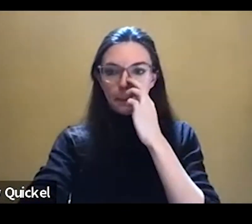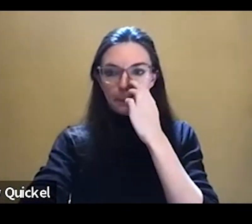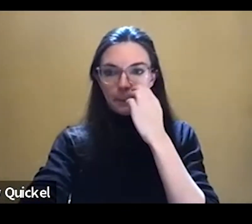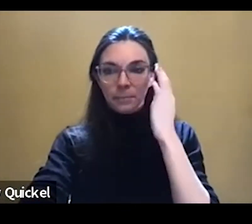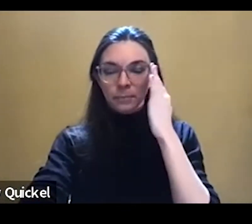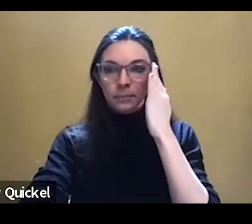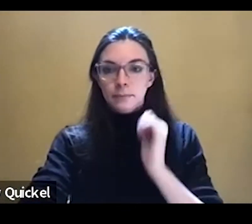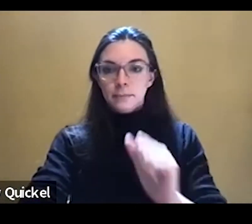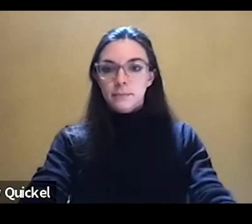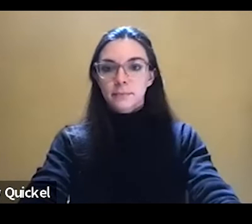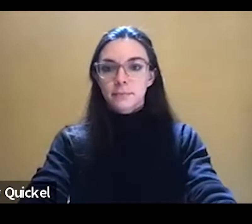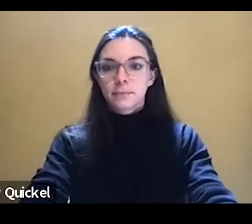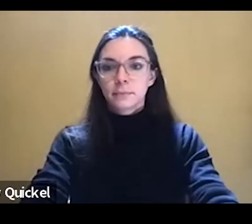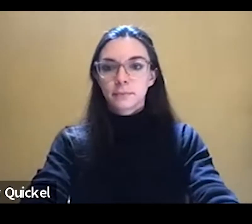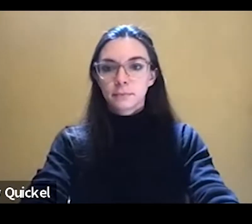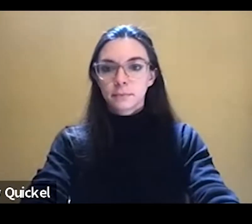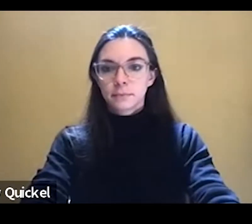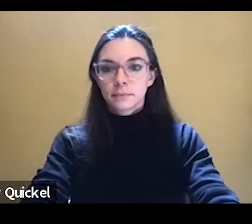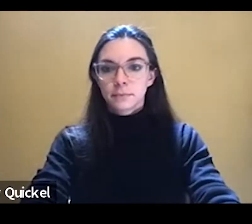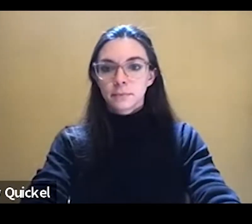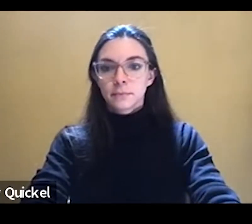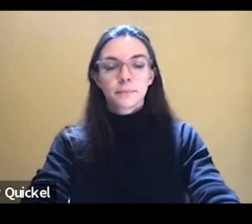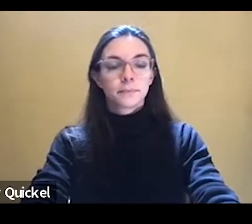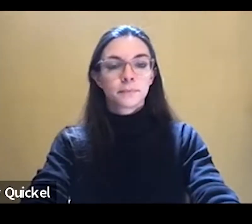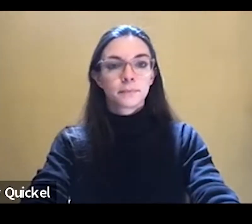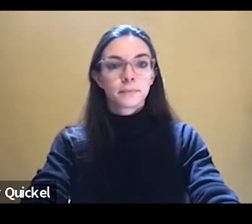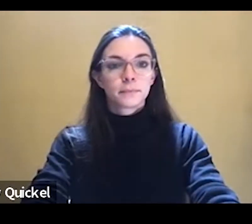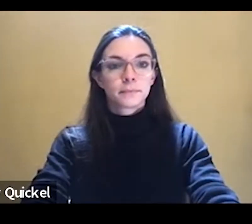Lenore: Okay. Great.